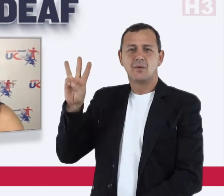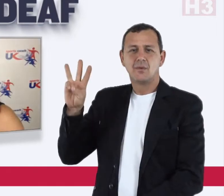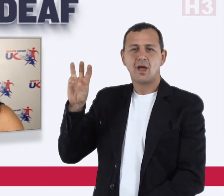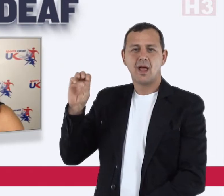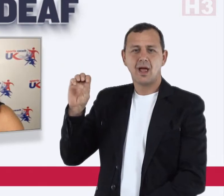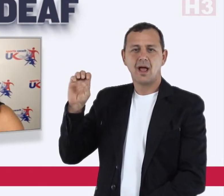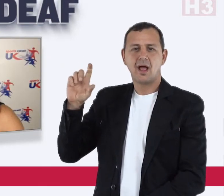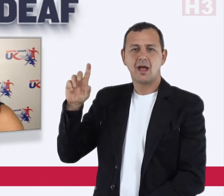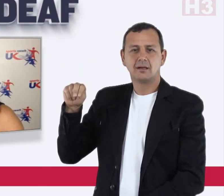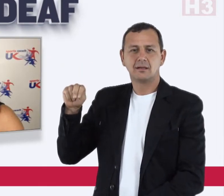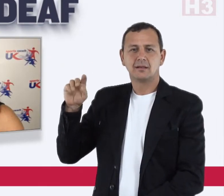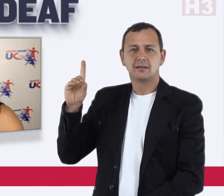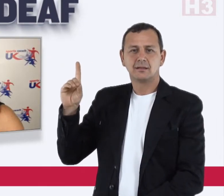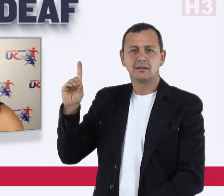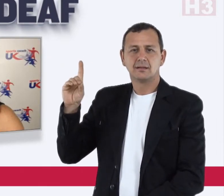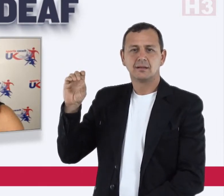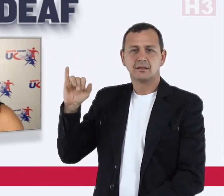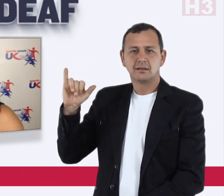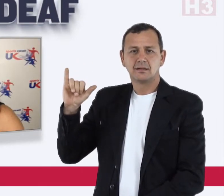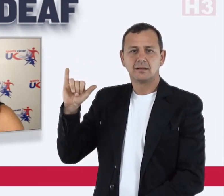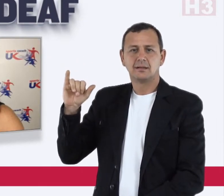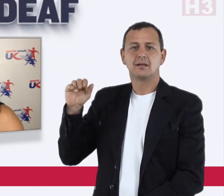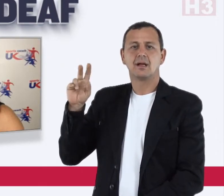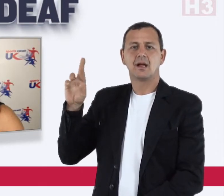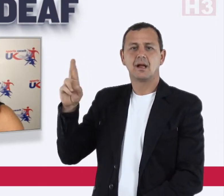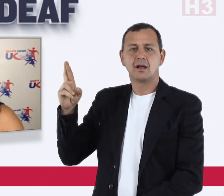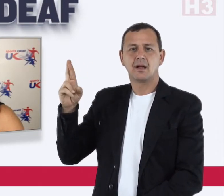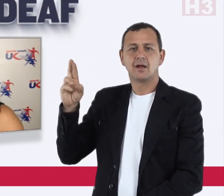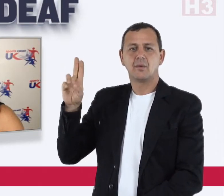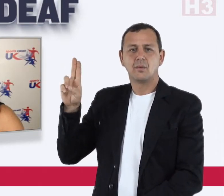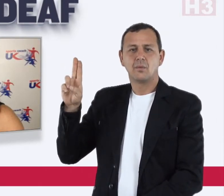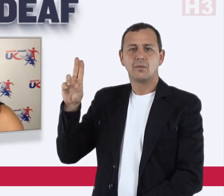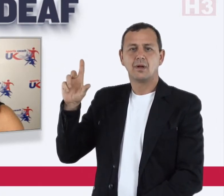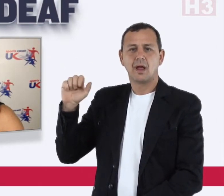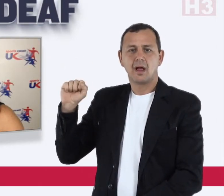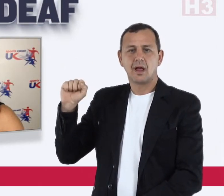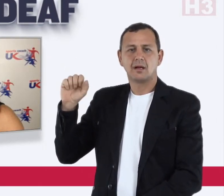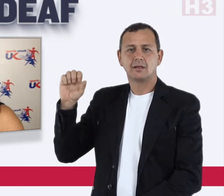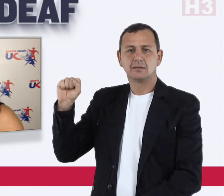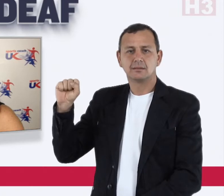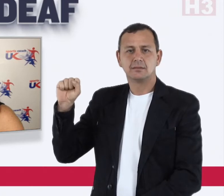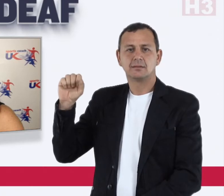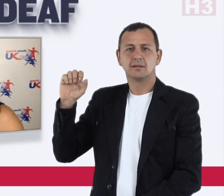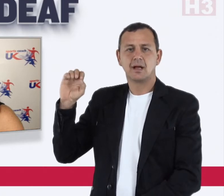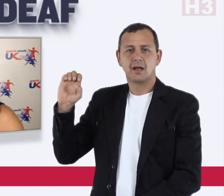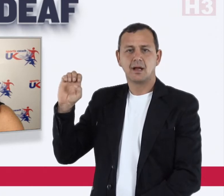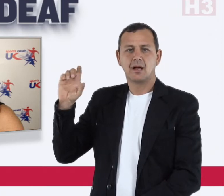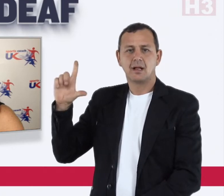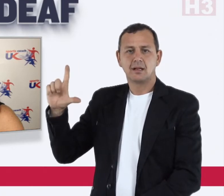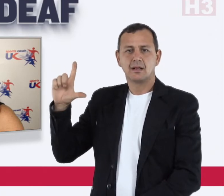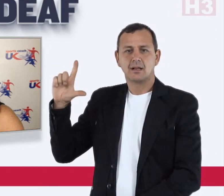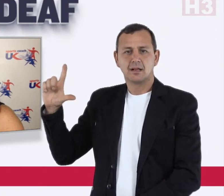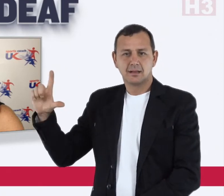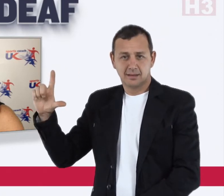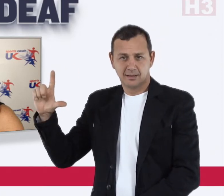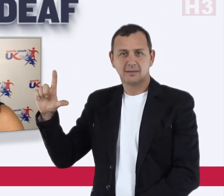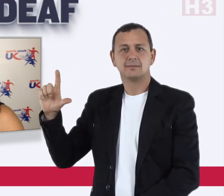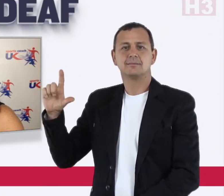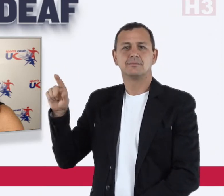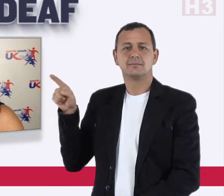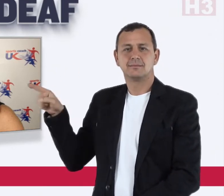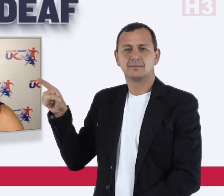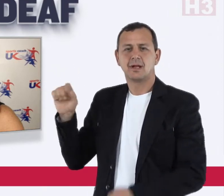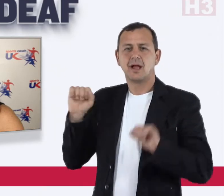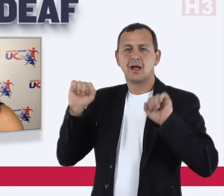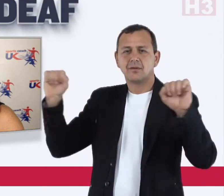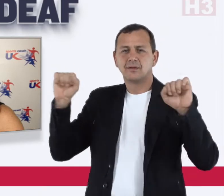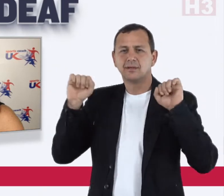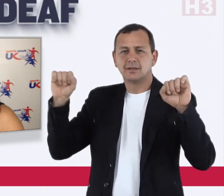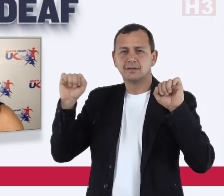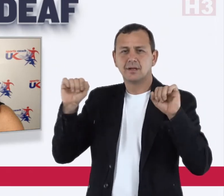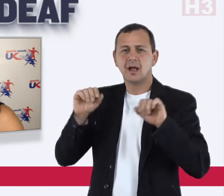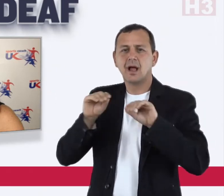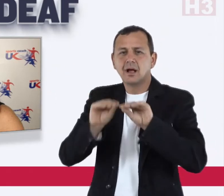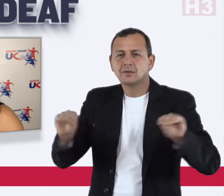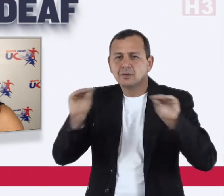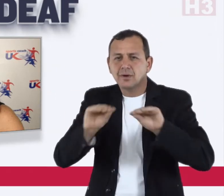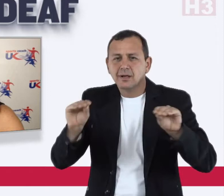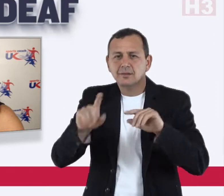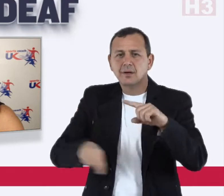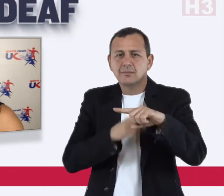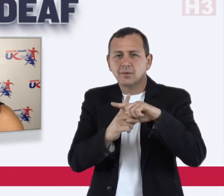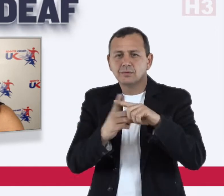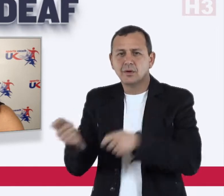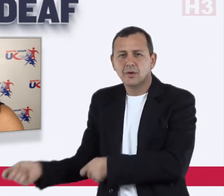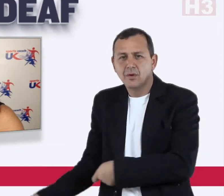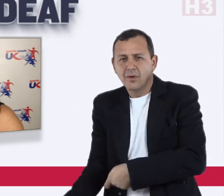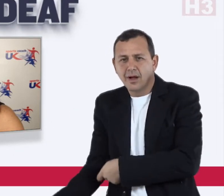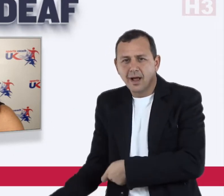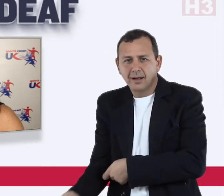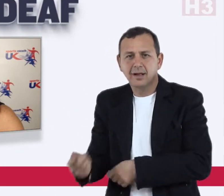Wendy Russell, a physical education teacher and hockey